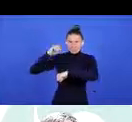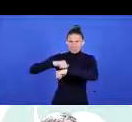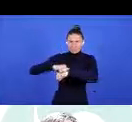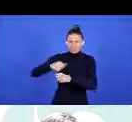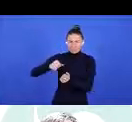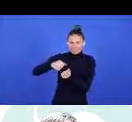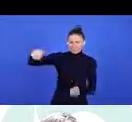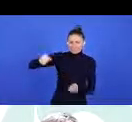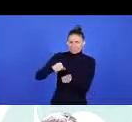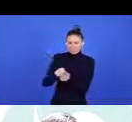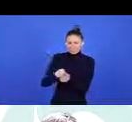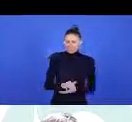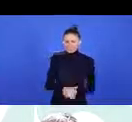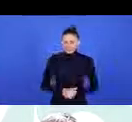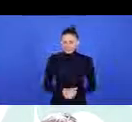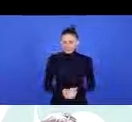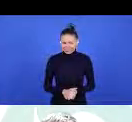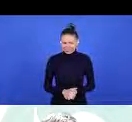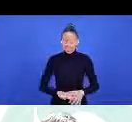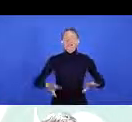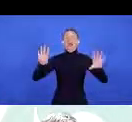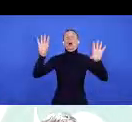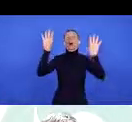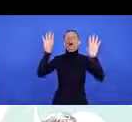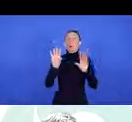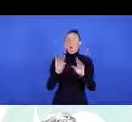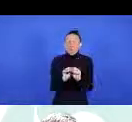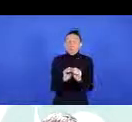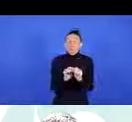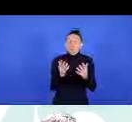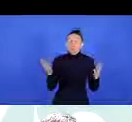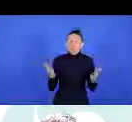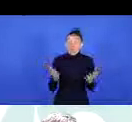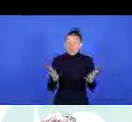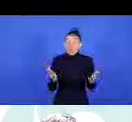and so I find the solution